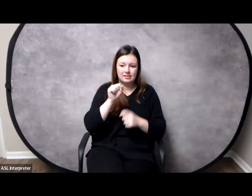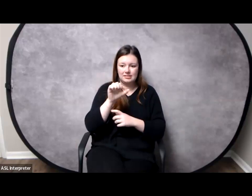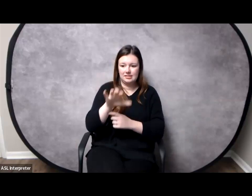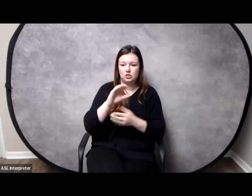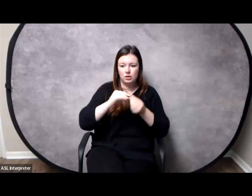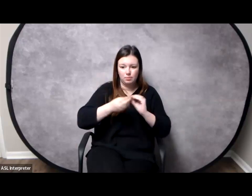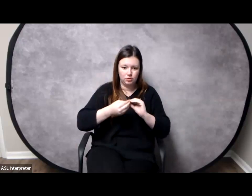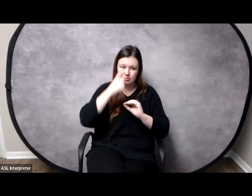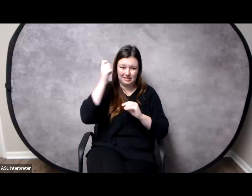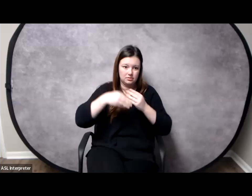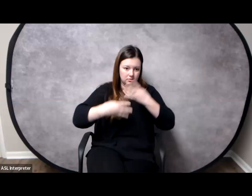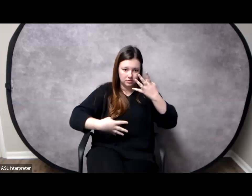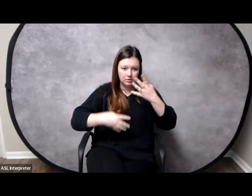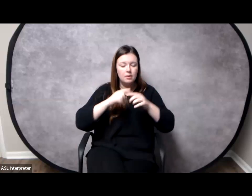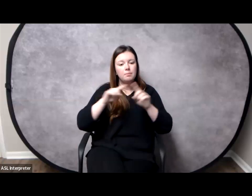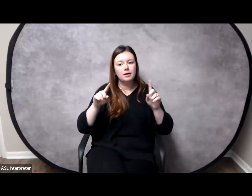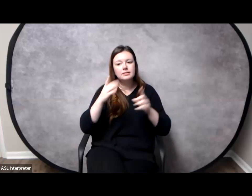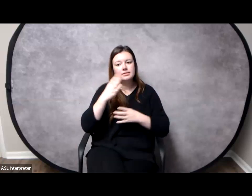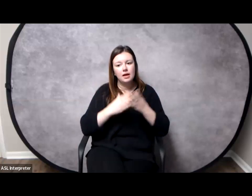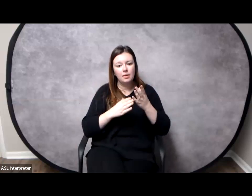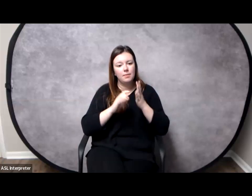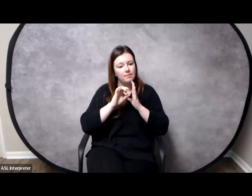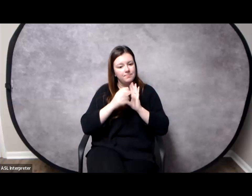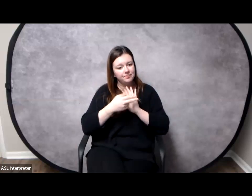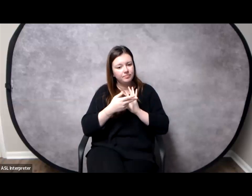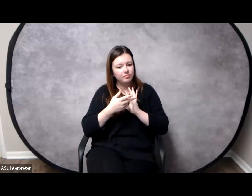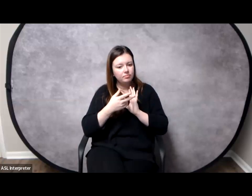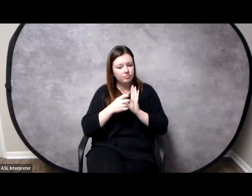But some highlights that we thought may be particularly of interest to this audience